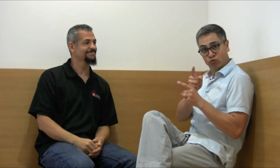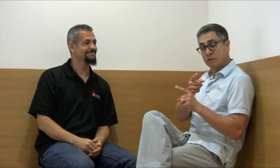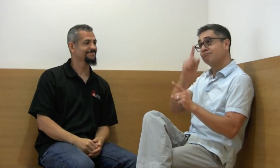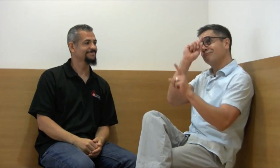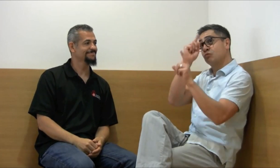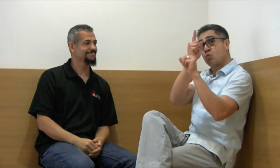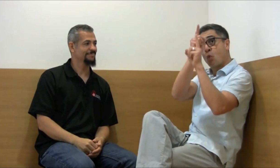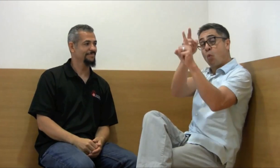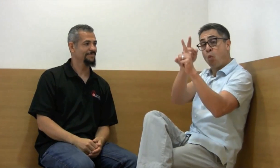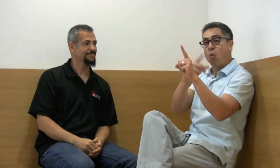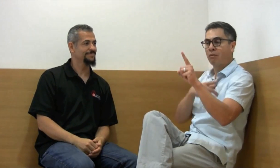Right.